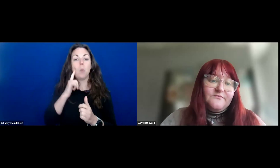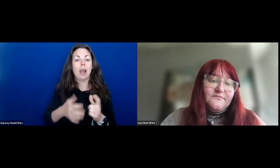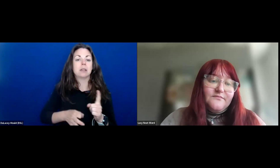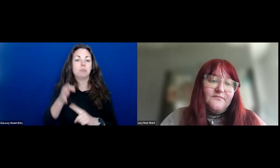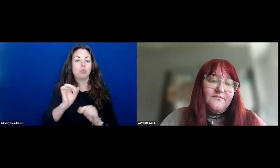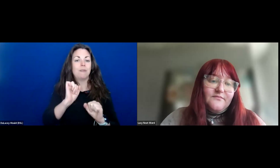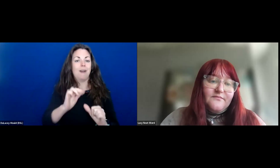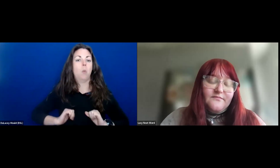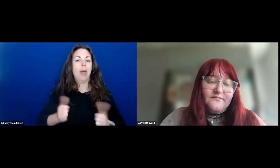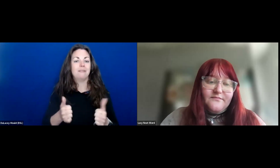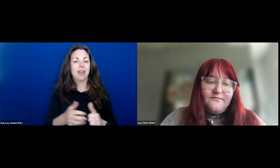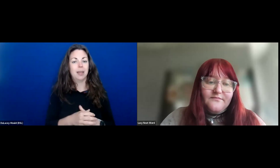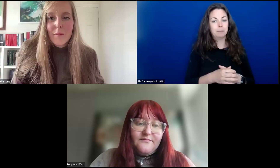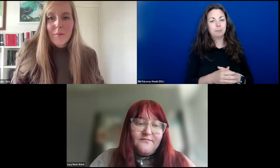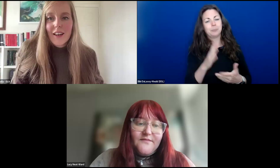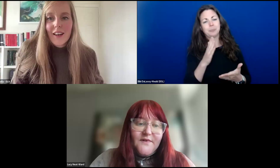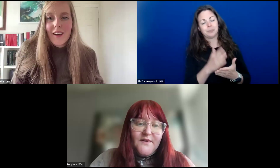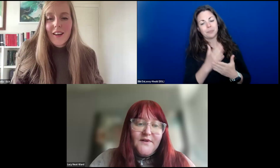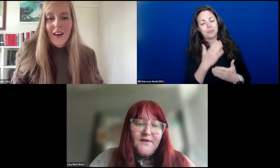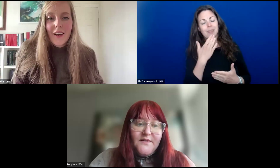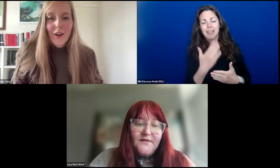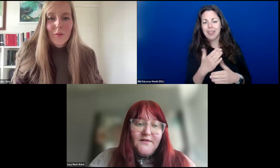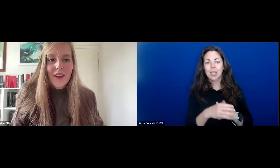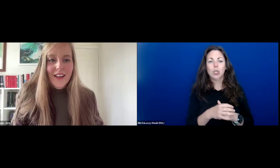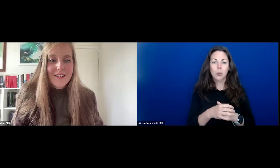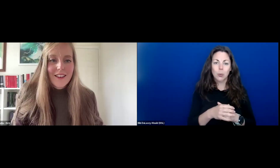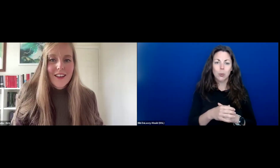Amelia: Absolutely. Thank you. And I hope that as a